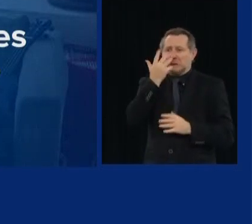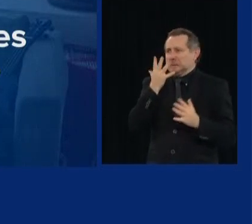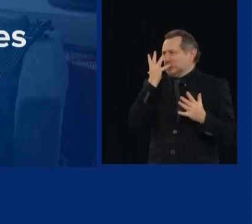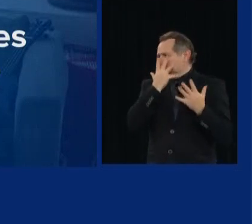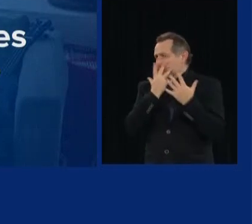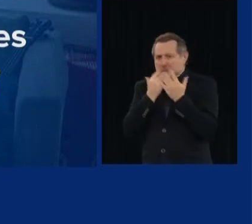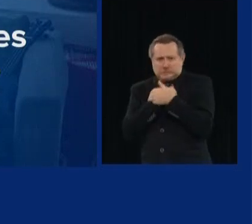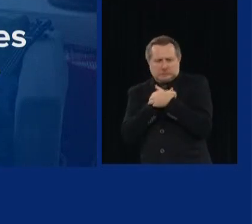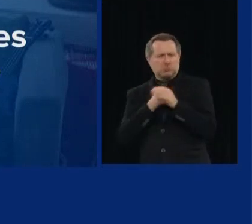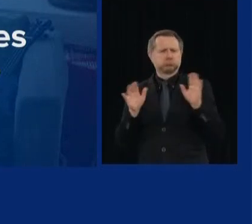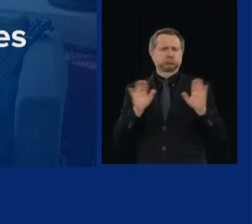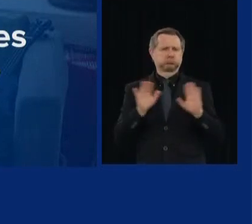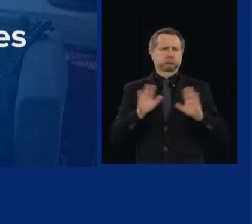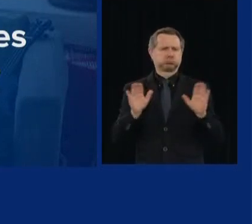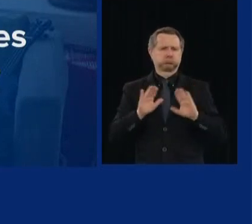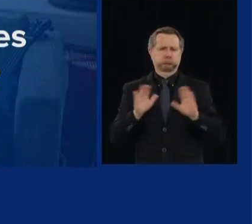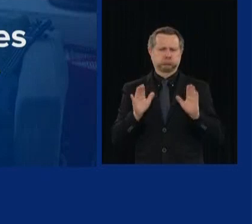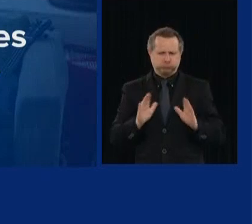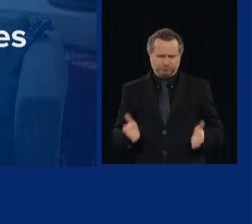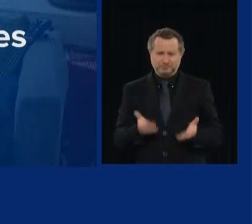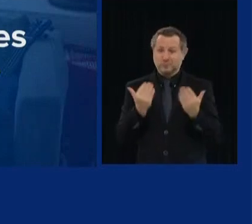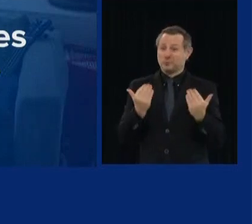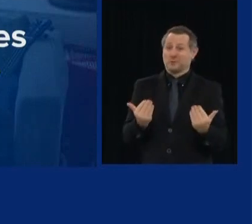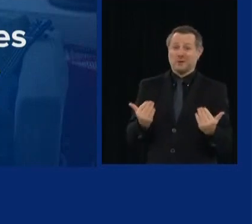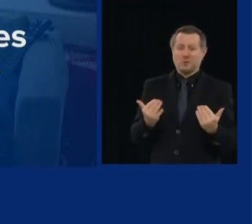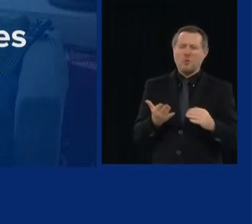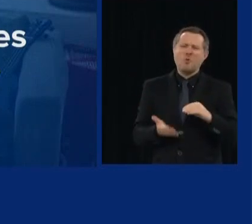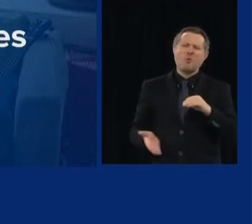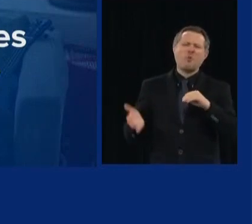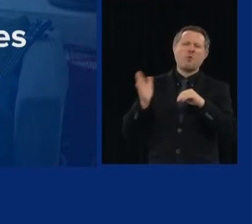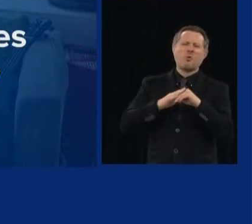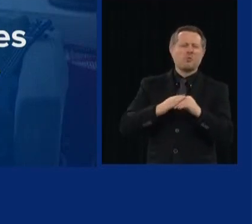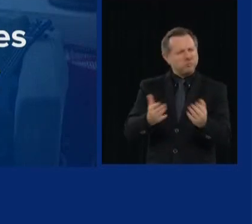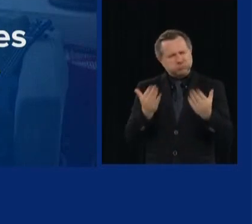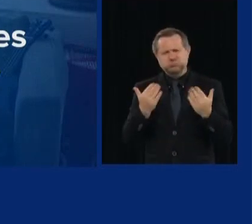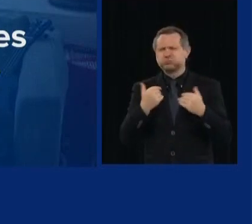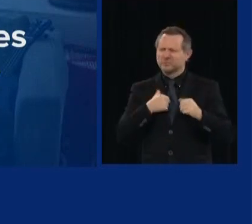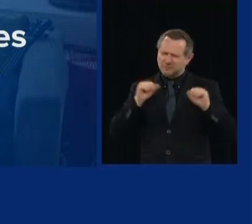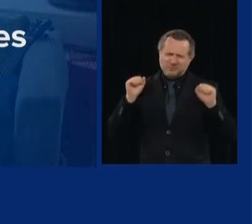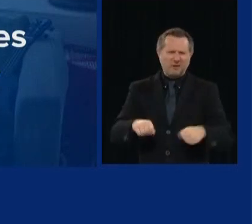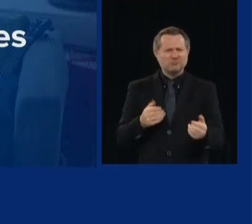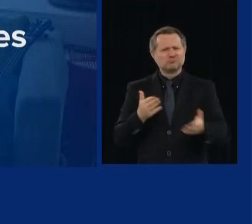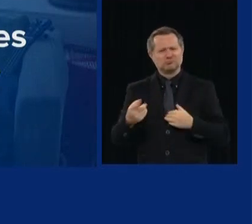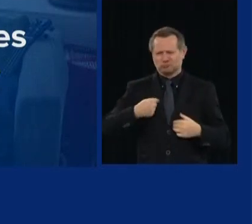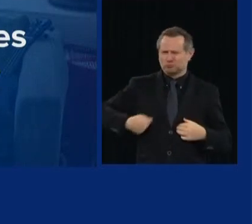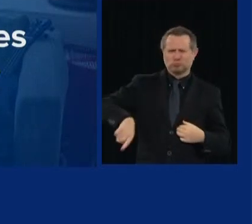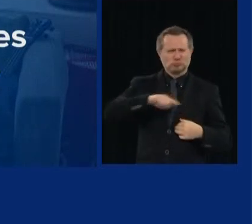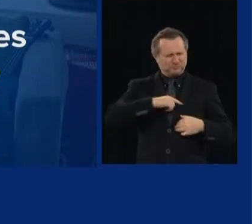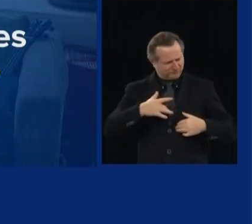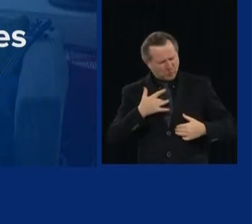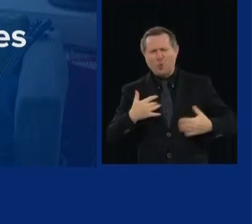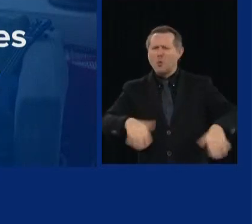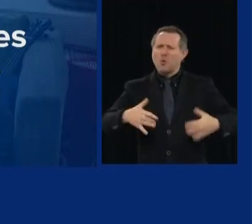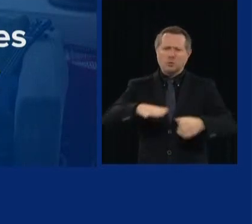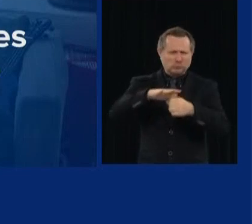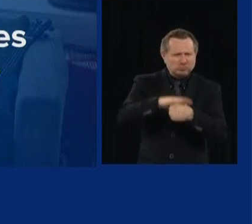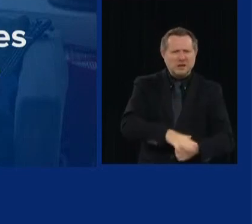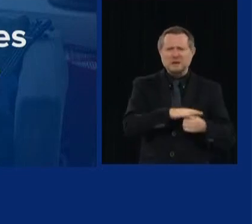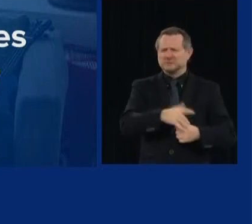THIS IS NOTHING TO BE ASHAMED OF EVER IN LIFE.